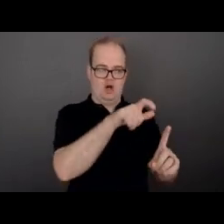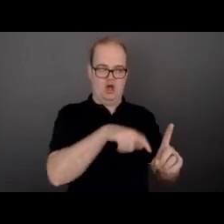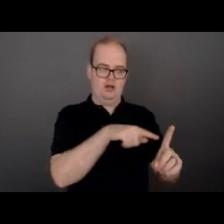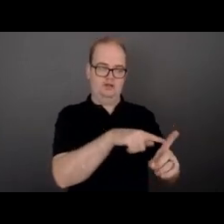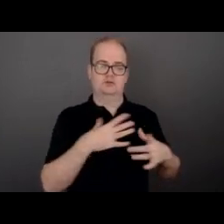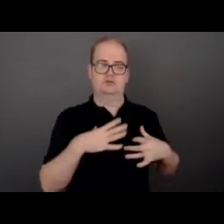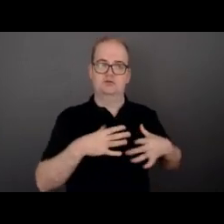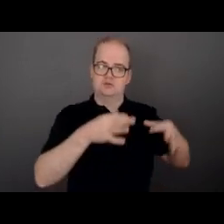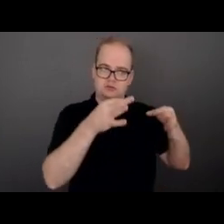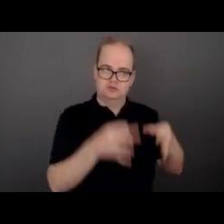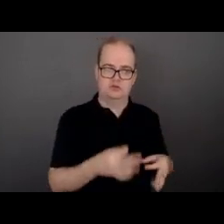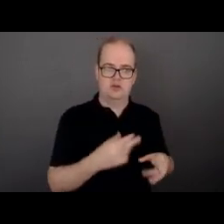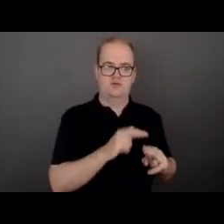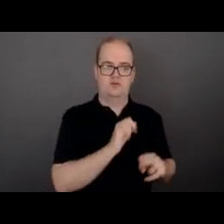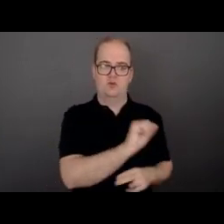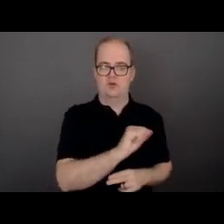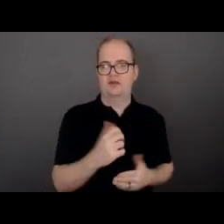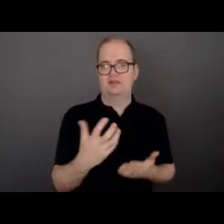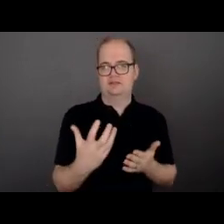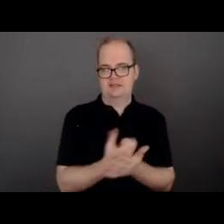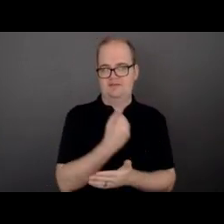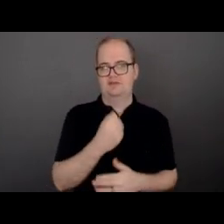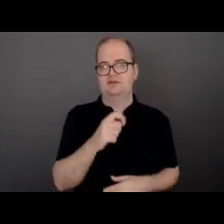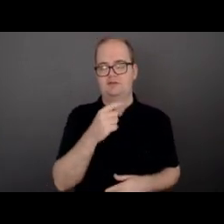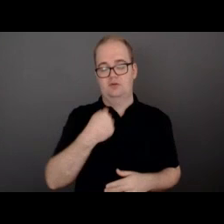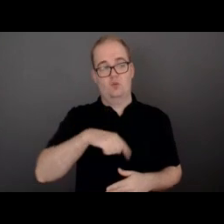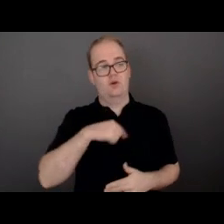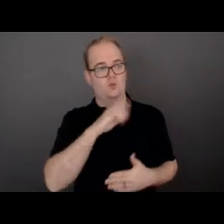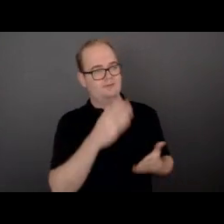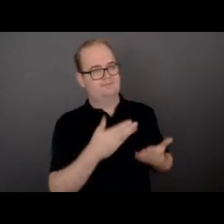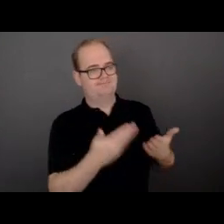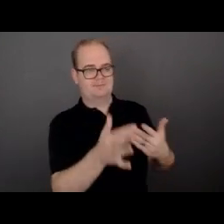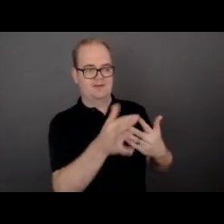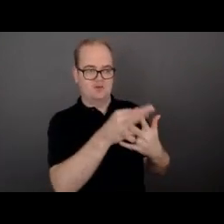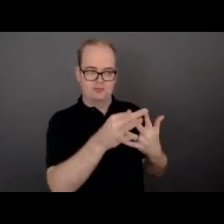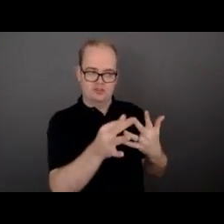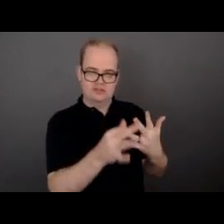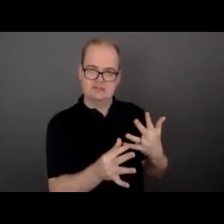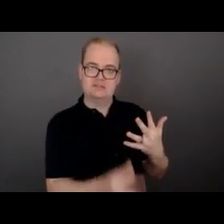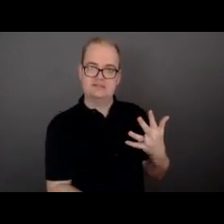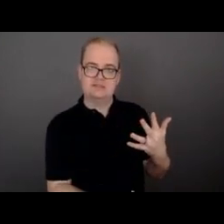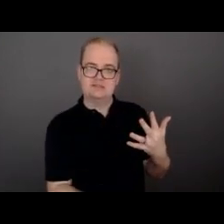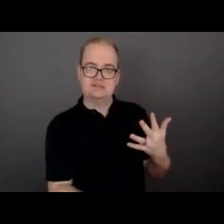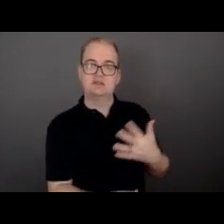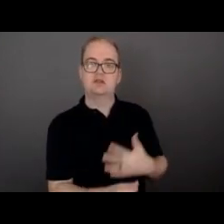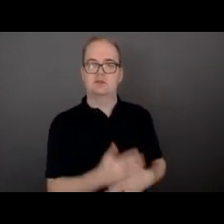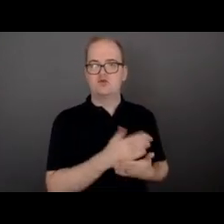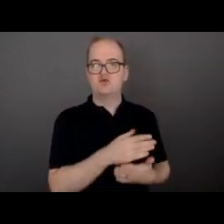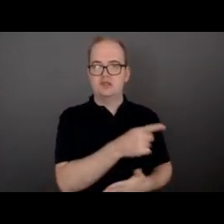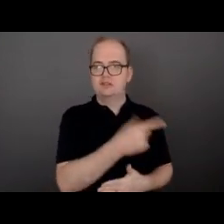We would present the options but it's really about them working out, okay, what's going